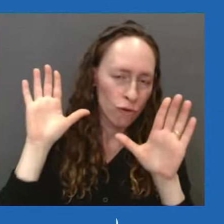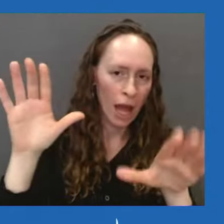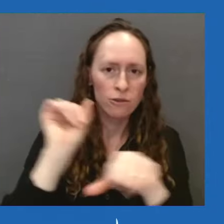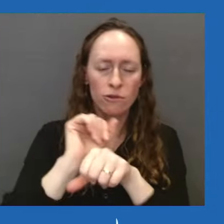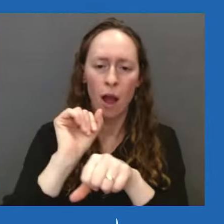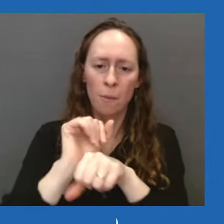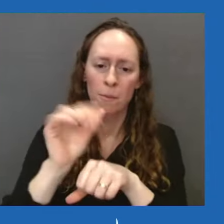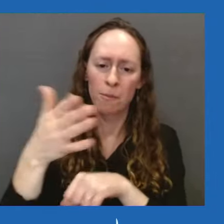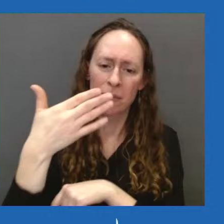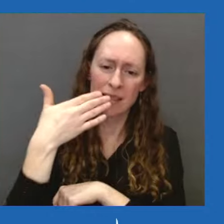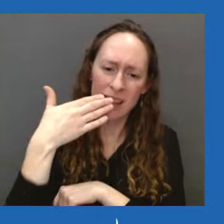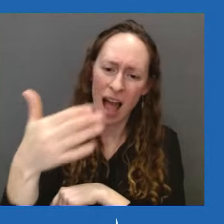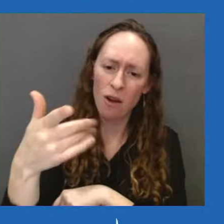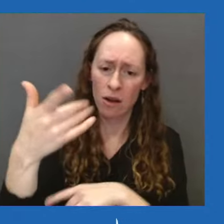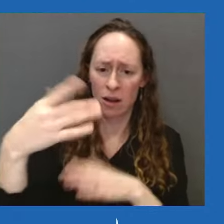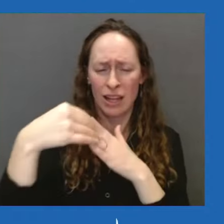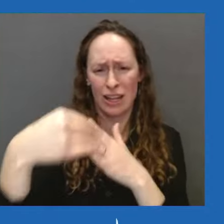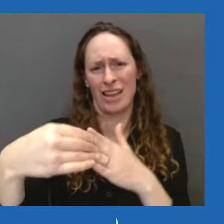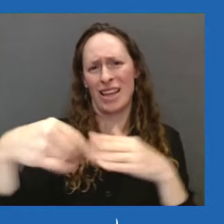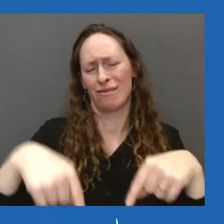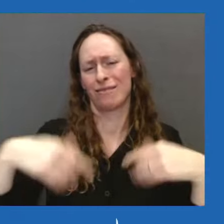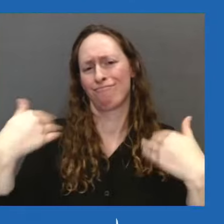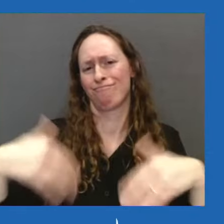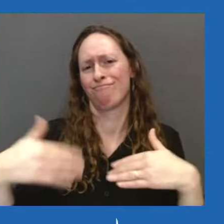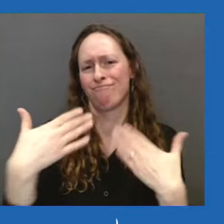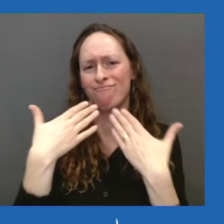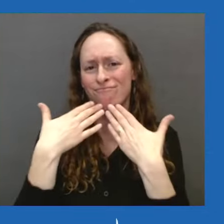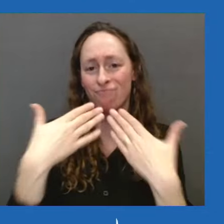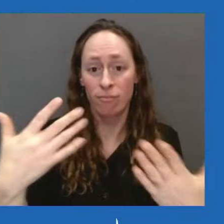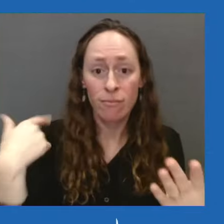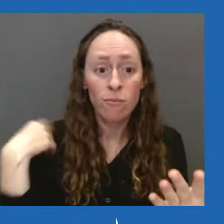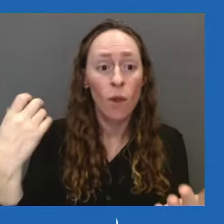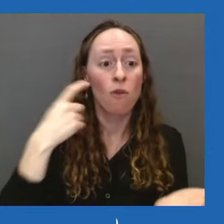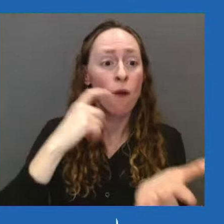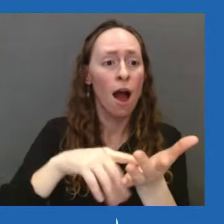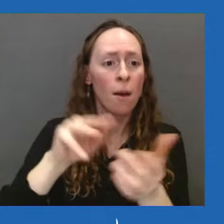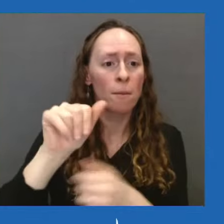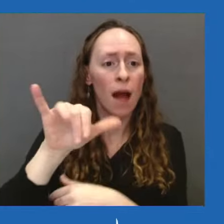And Nick -- Mayor -- the Mayor is here. You know, I walked off -- stand up, Mr. Mayor, so they see you.